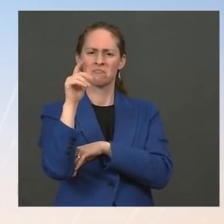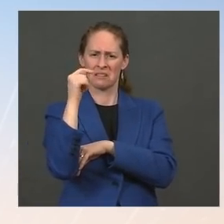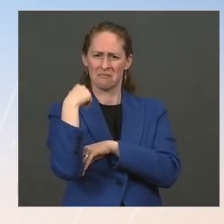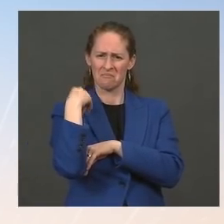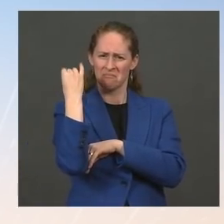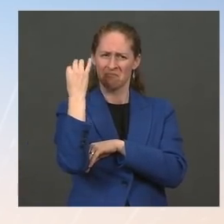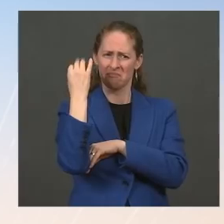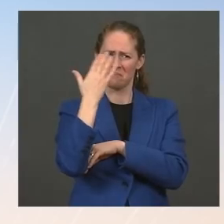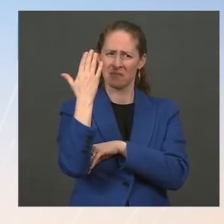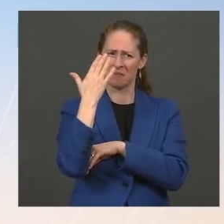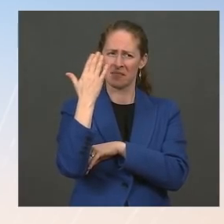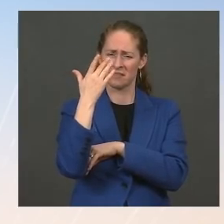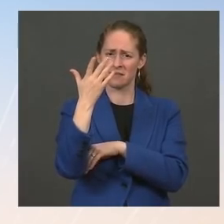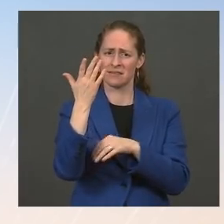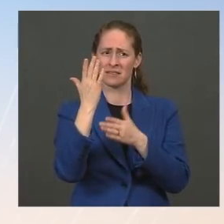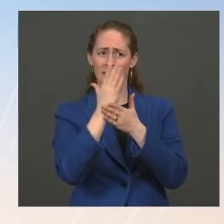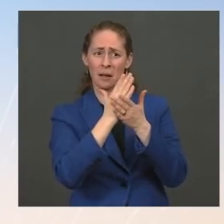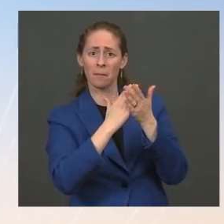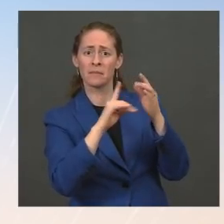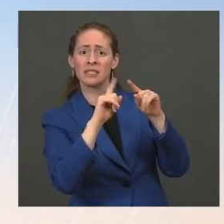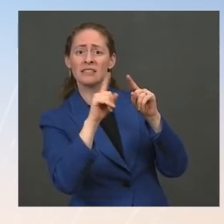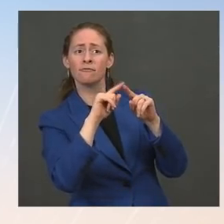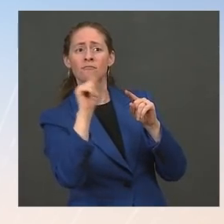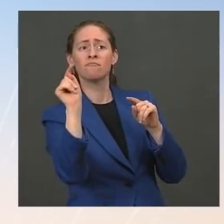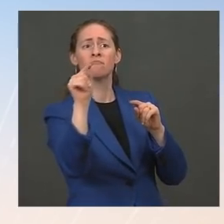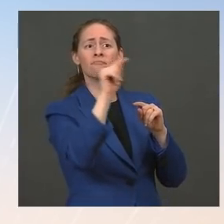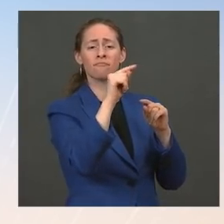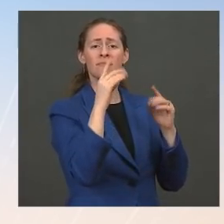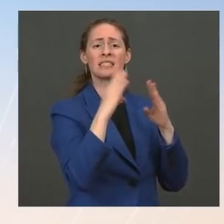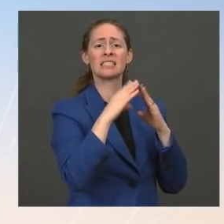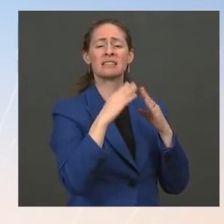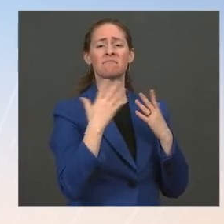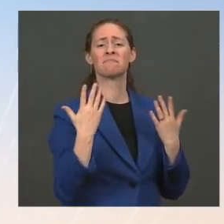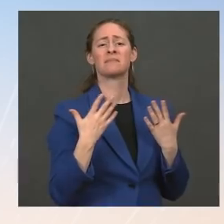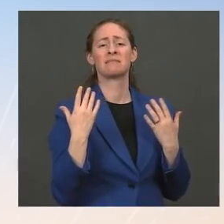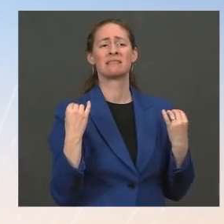to rethink decisions to lift the mask mandates that they have?